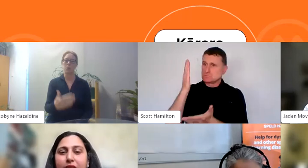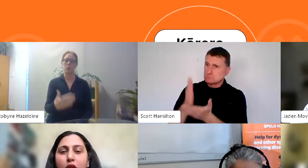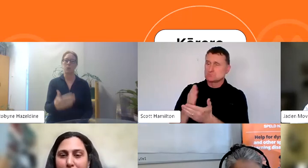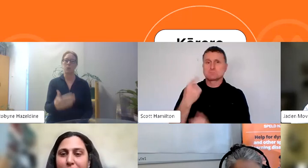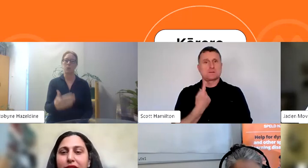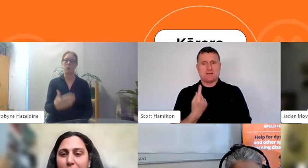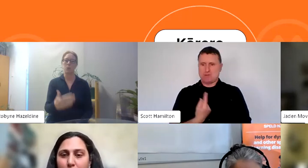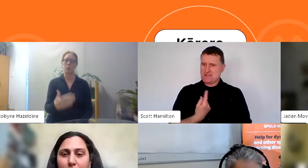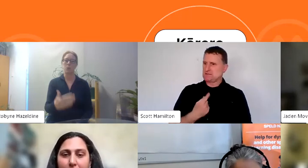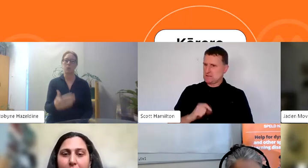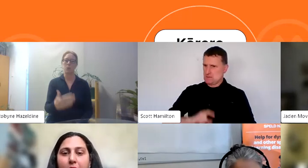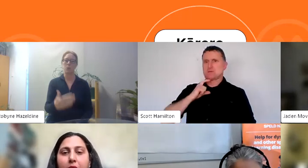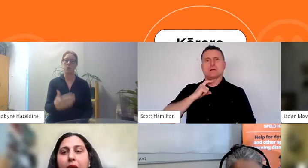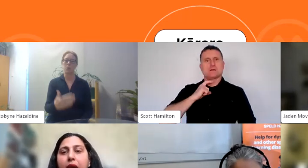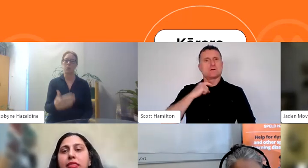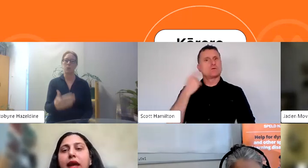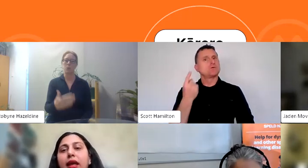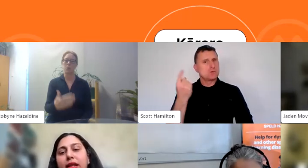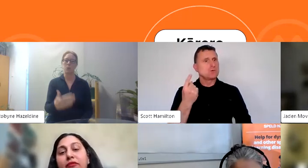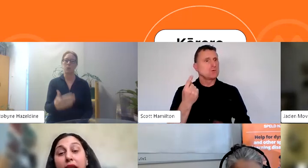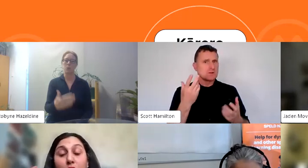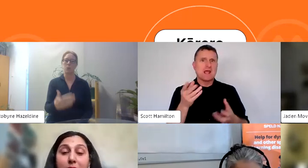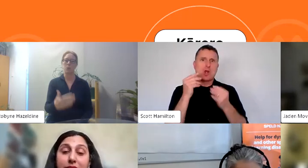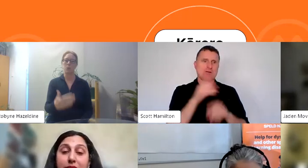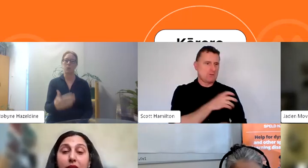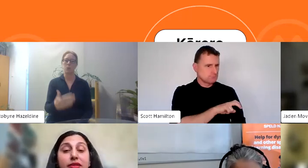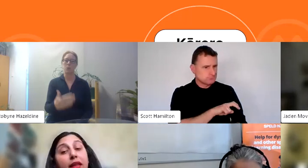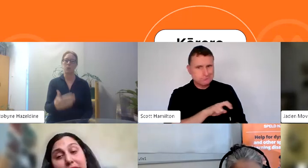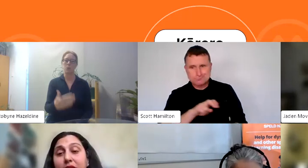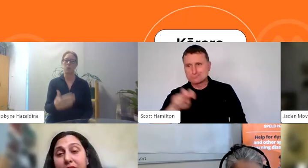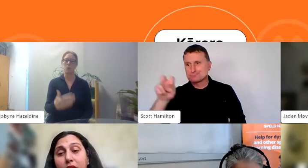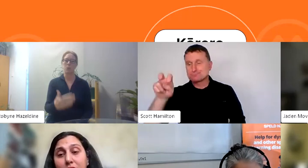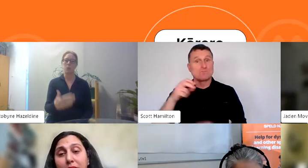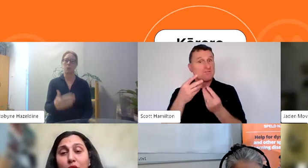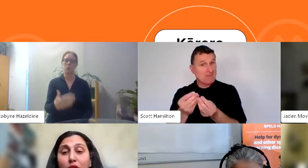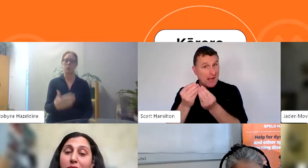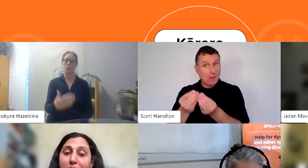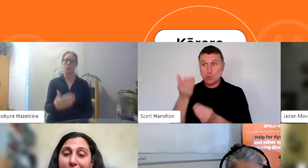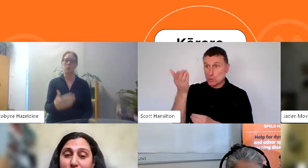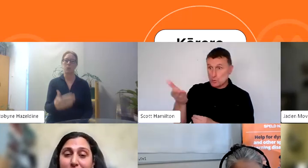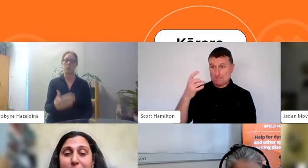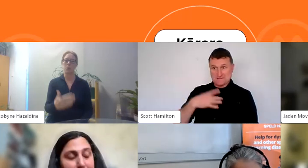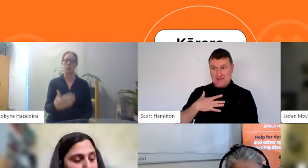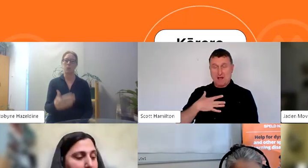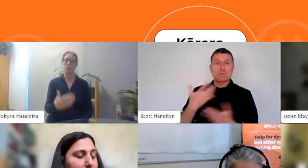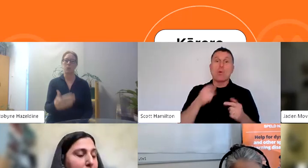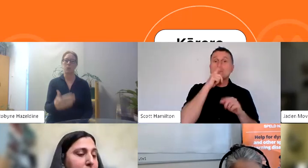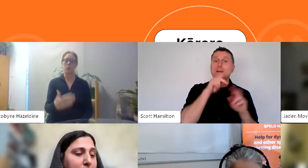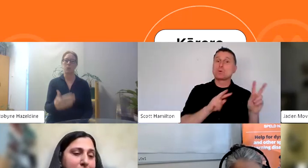they're confident in who they are and they can value themselves, others can value them, come from that strengths-based, mana-enhancing